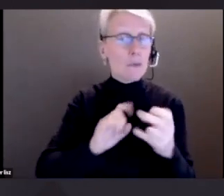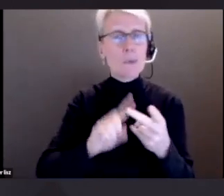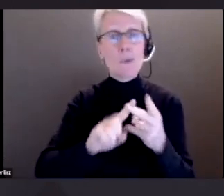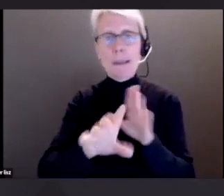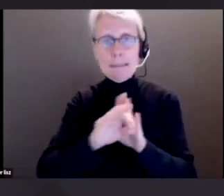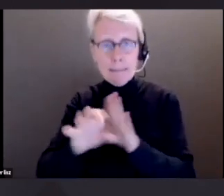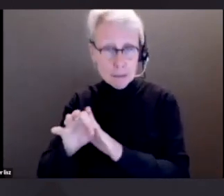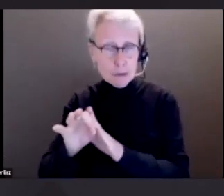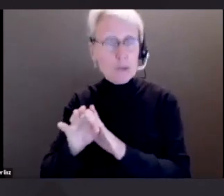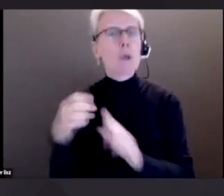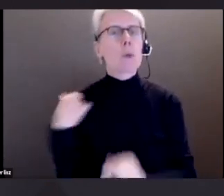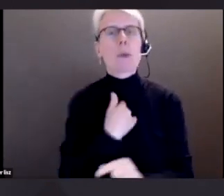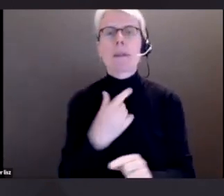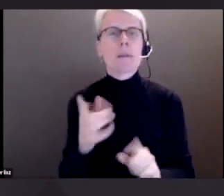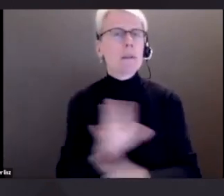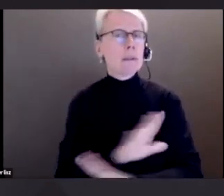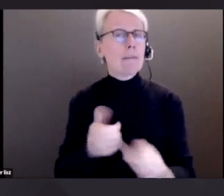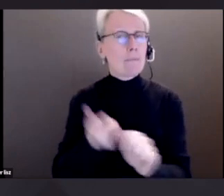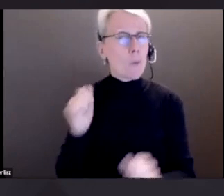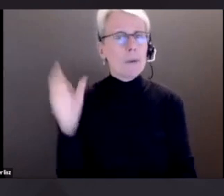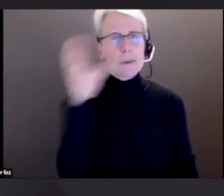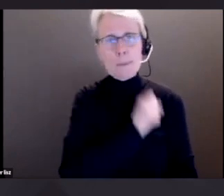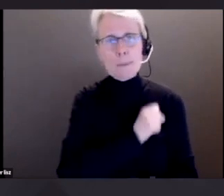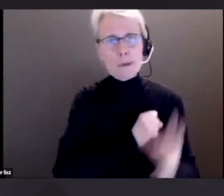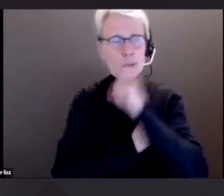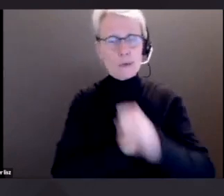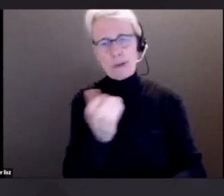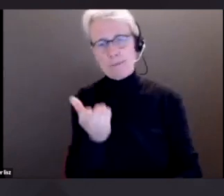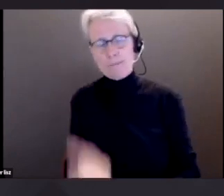based on their address, pronouns, name,